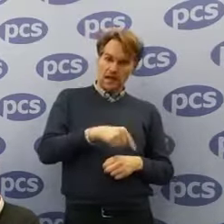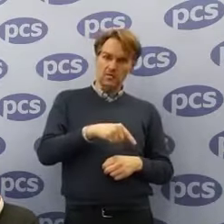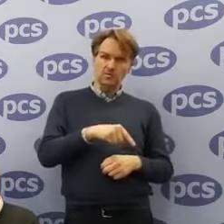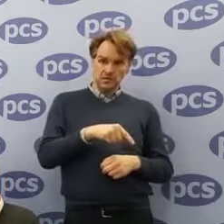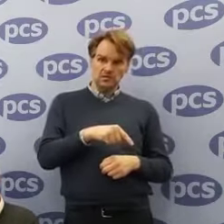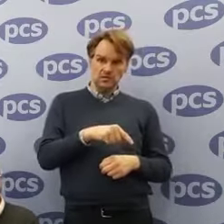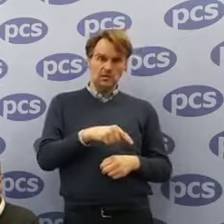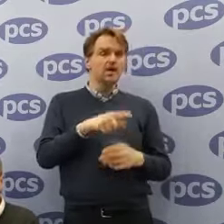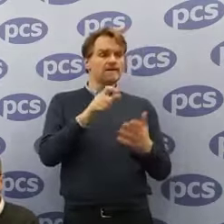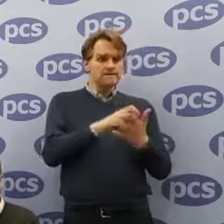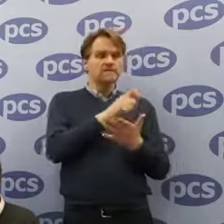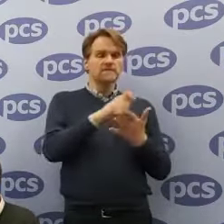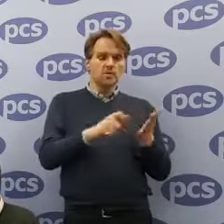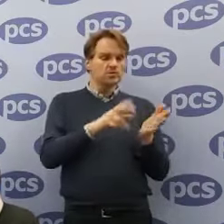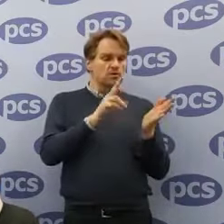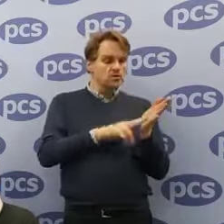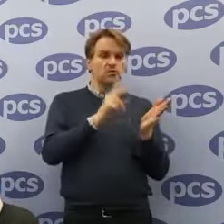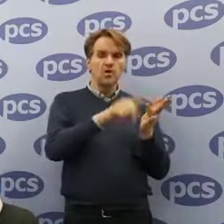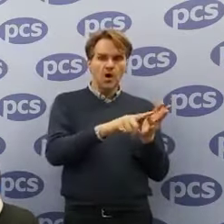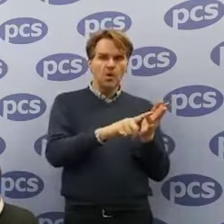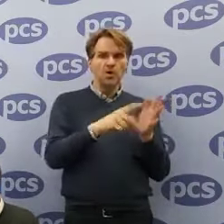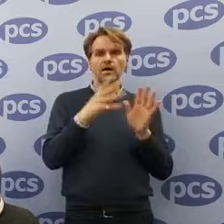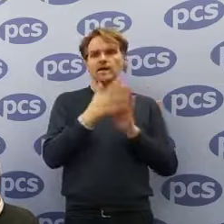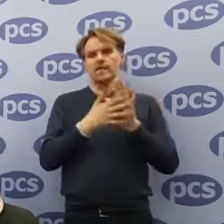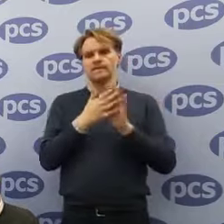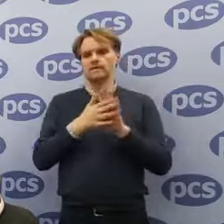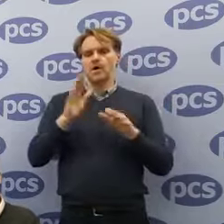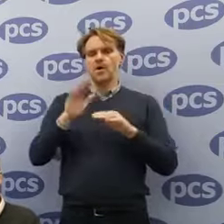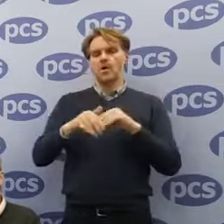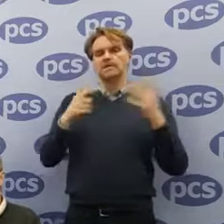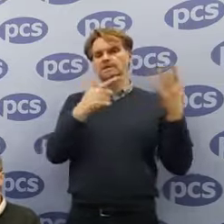and we still would have had an over 70% majority so